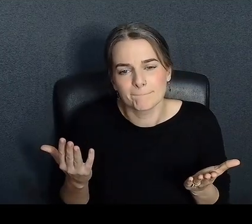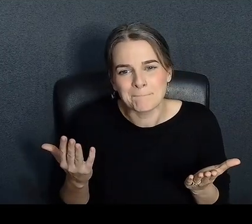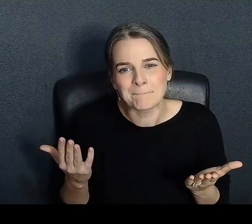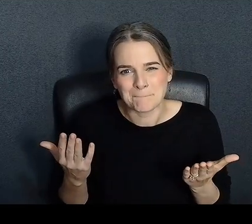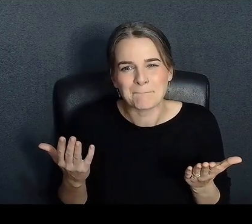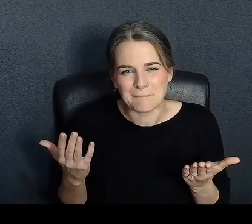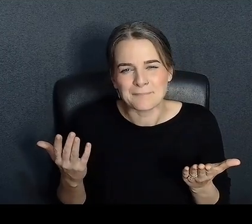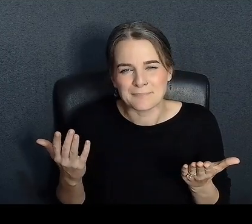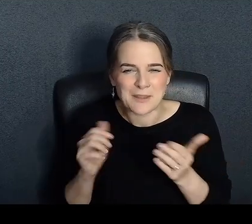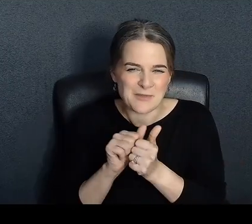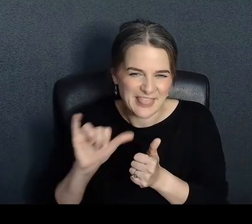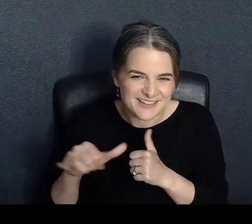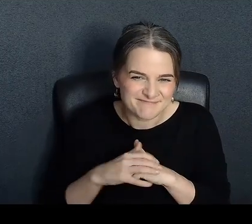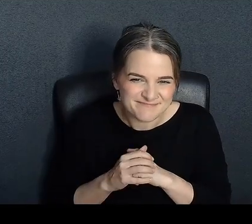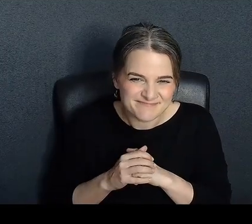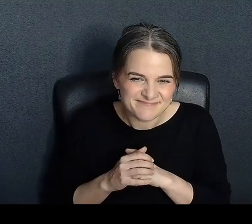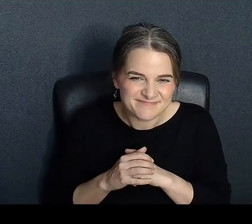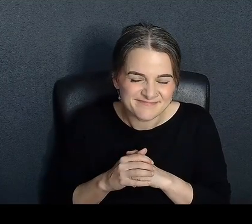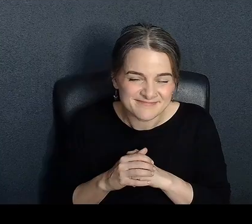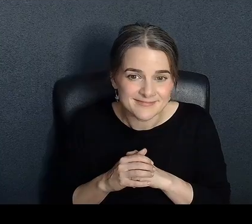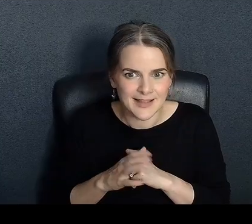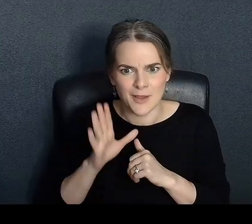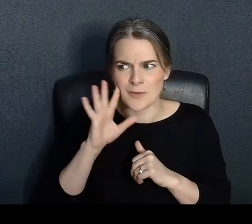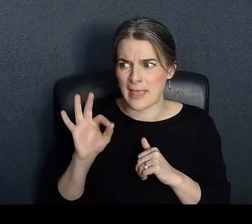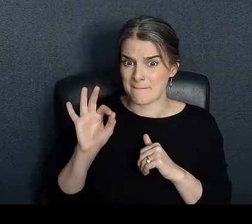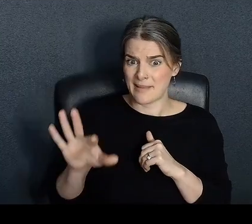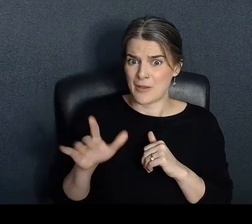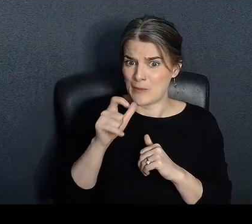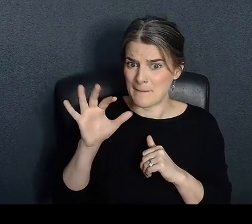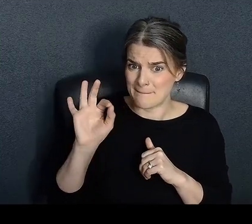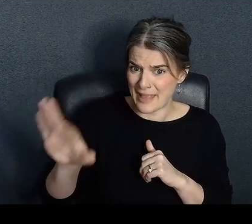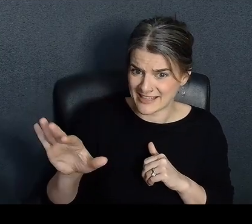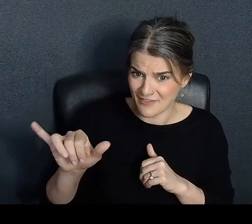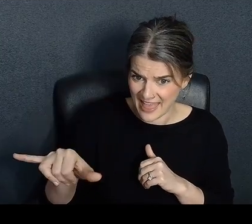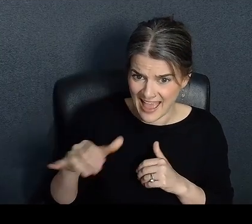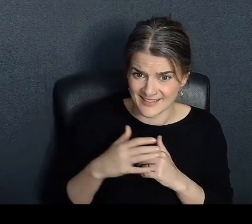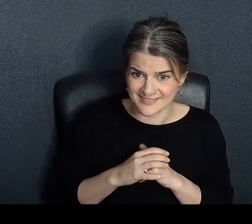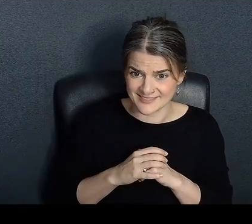And who would pay for that? I would think that their insurance